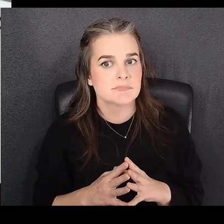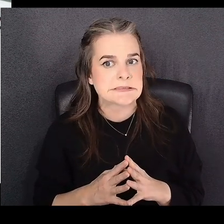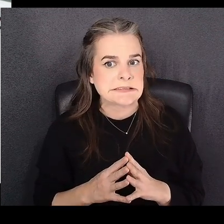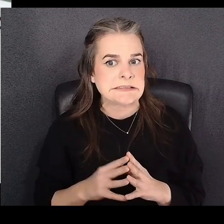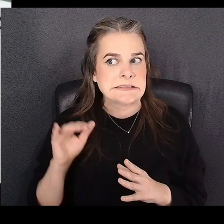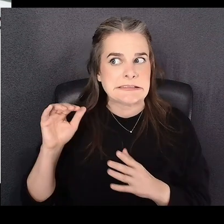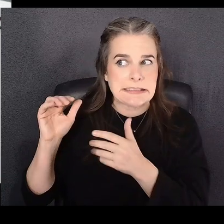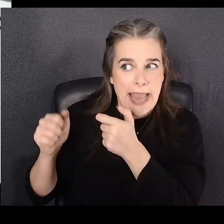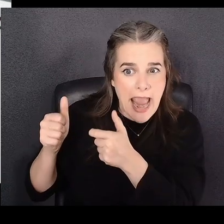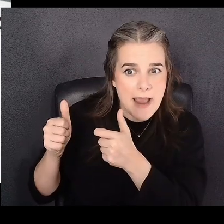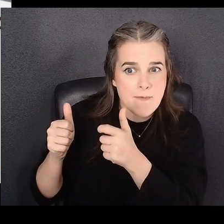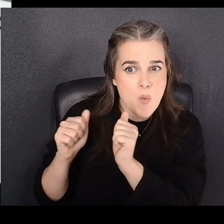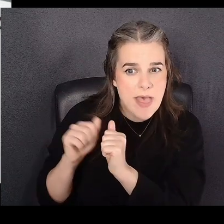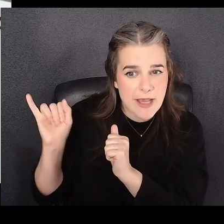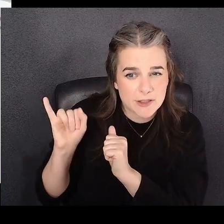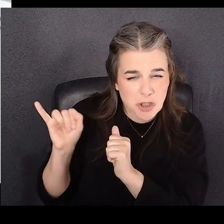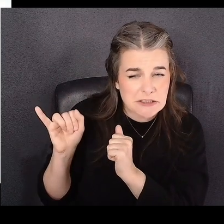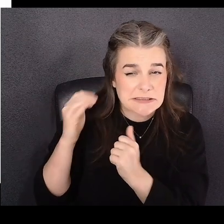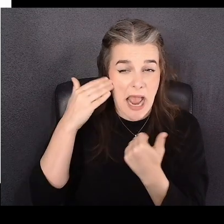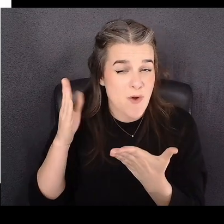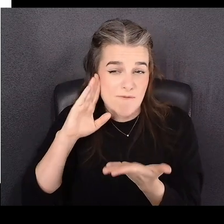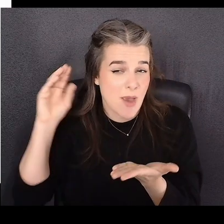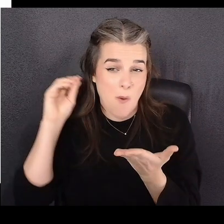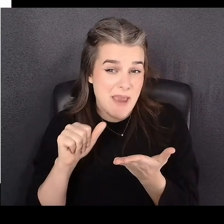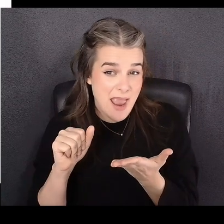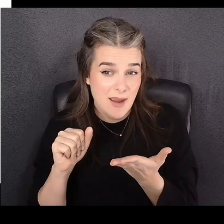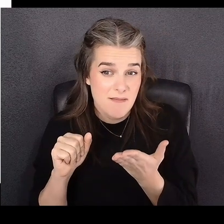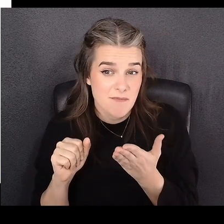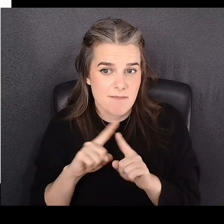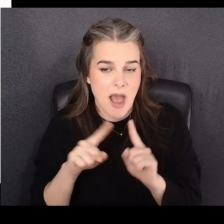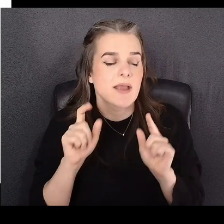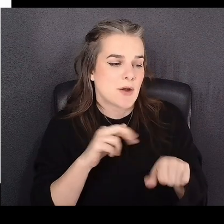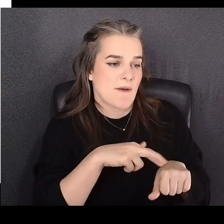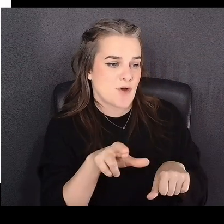but we can refer you to our programs and leverage that.